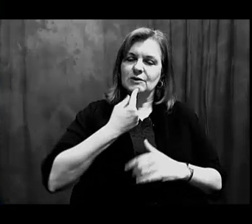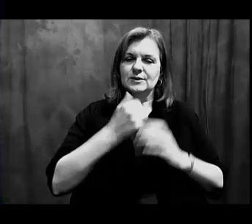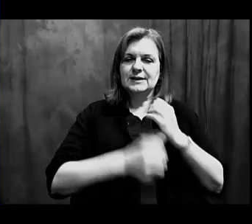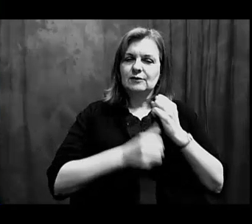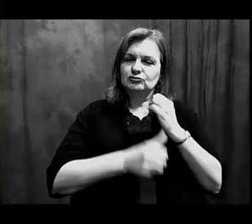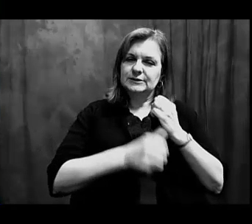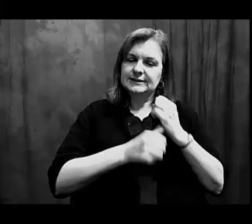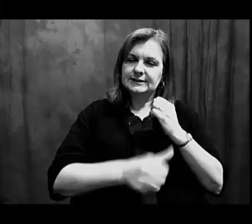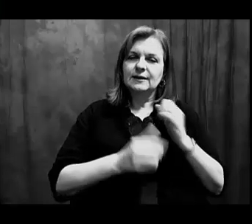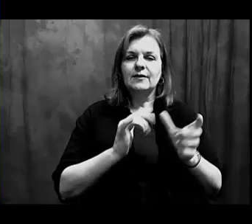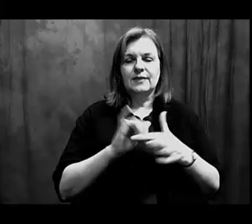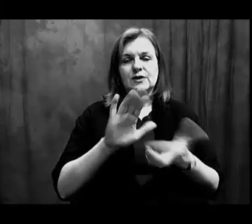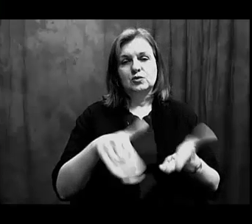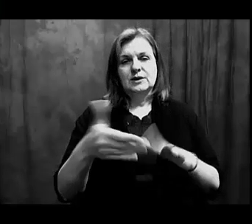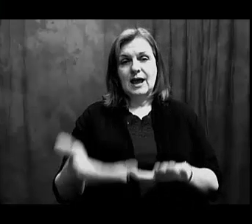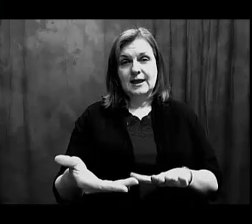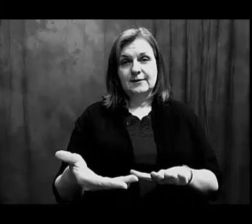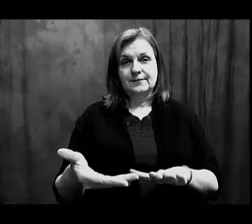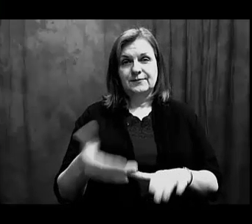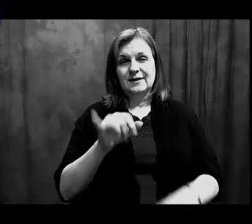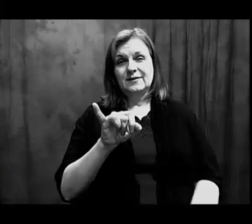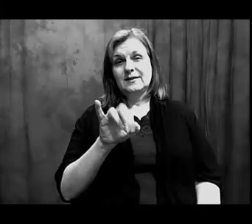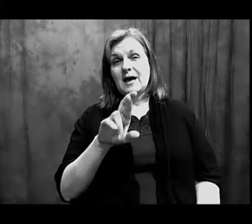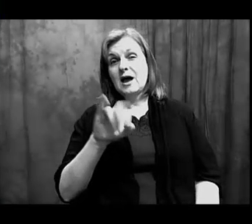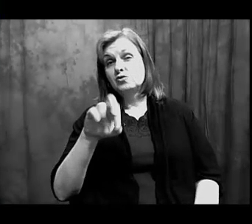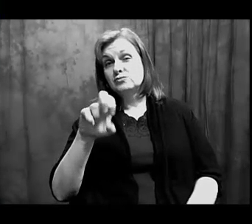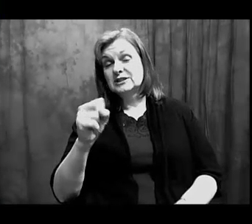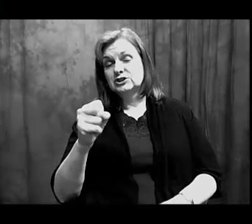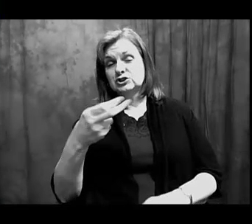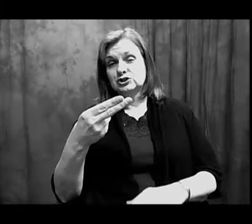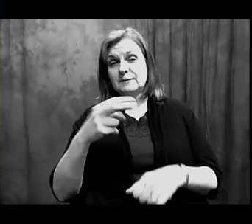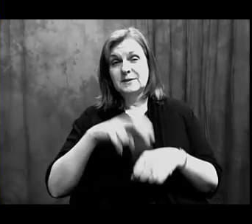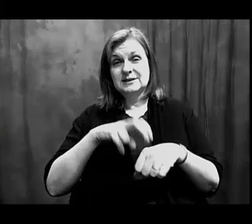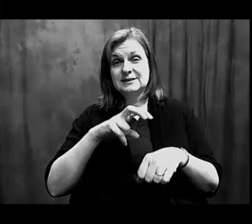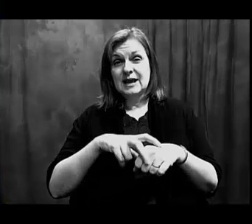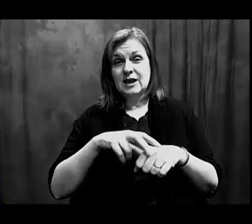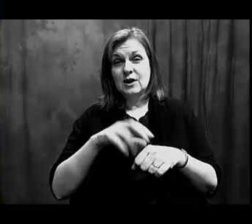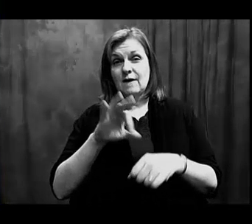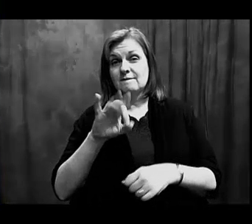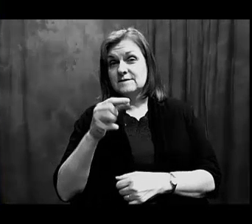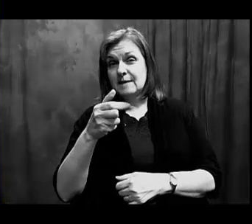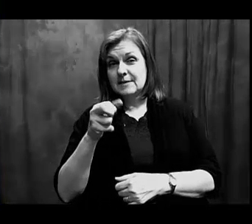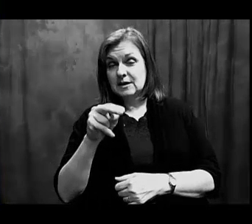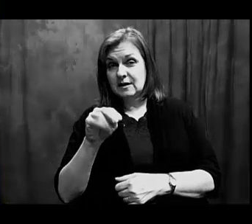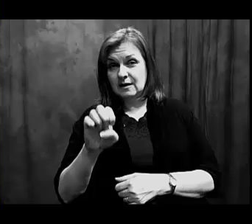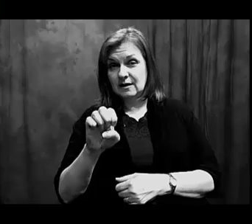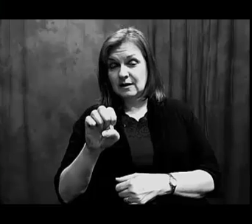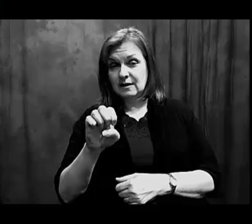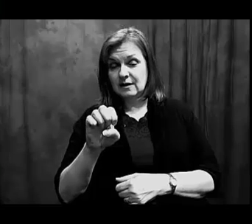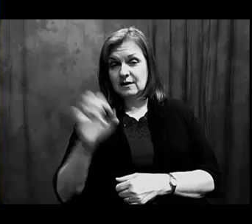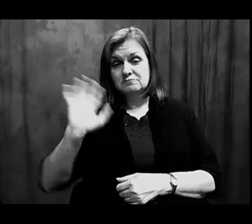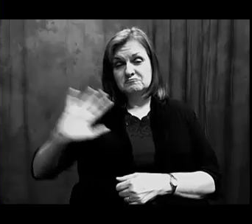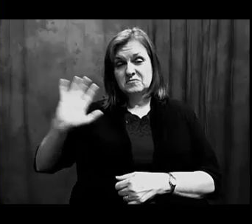the Irish potato famine is actually caused by a protists